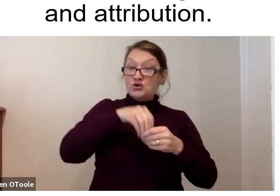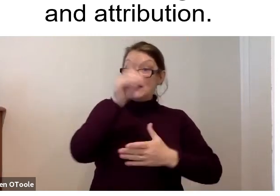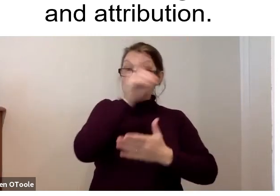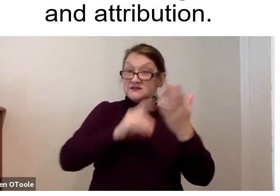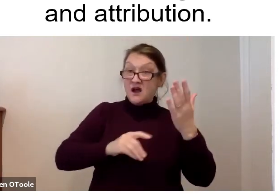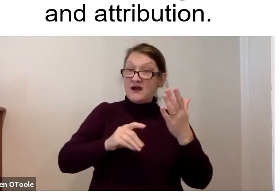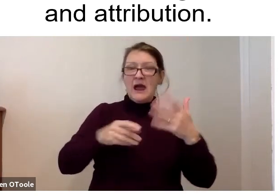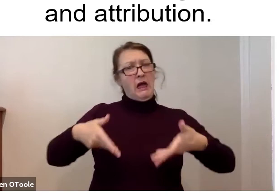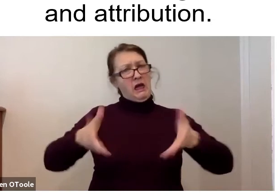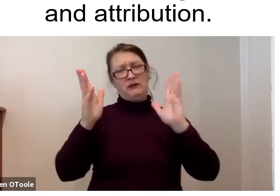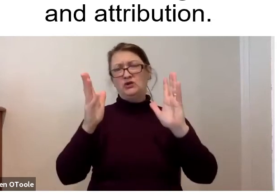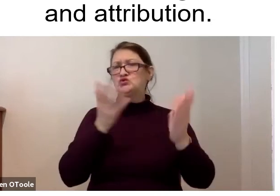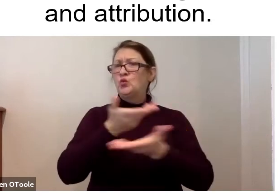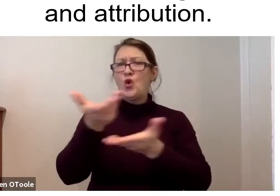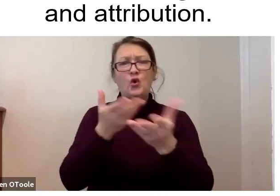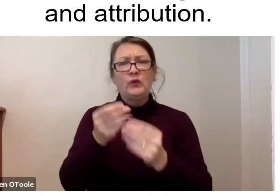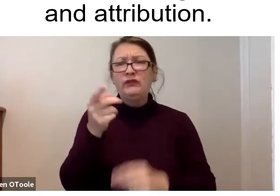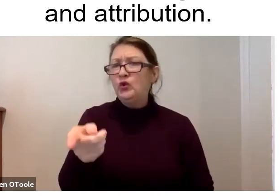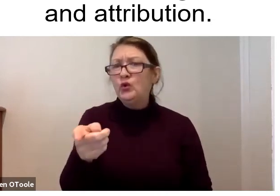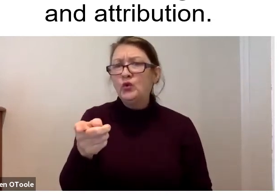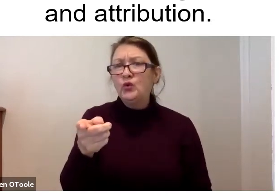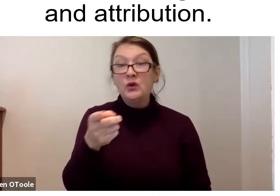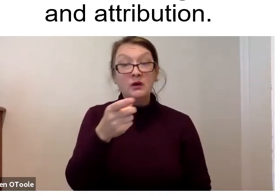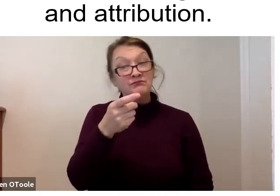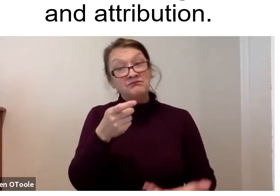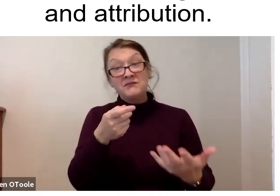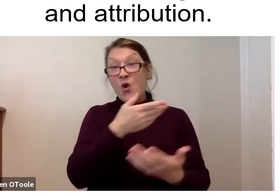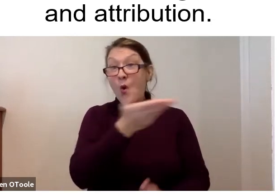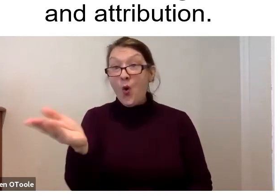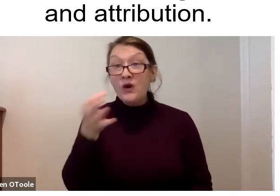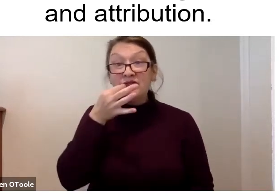I don't want to say for free, some are. I'm not going to put that out there.